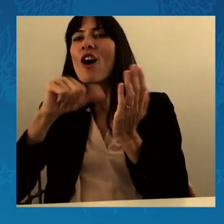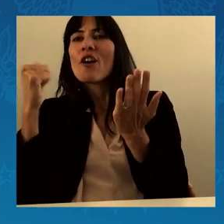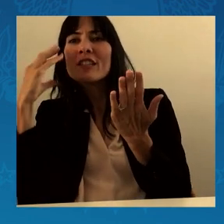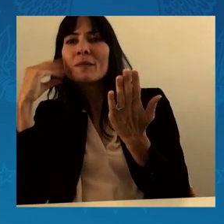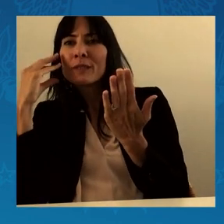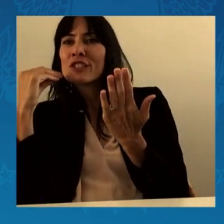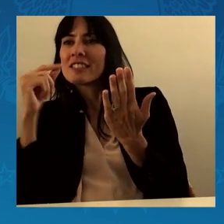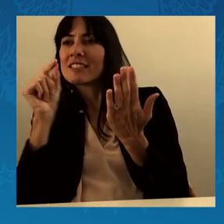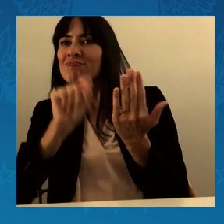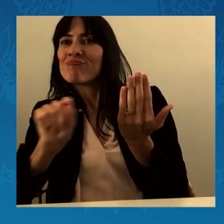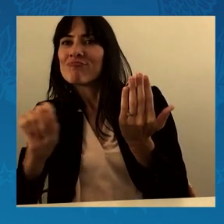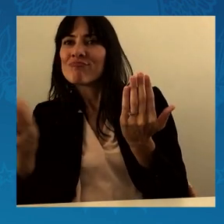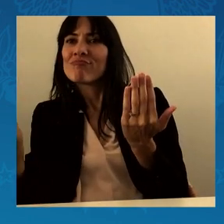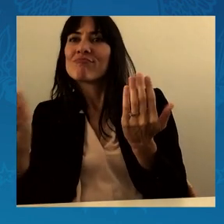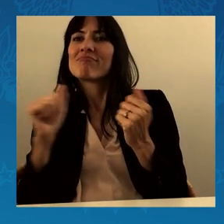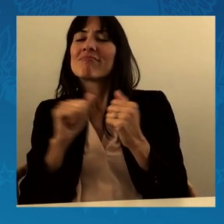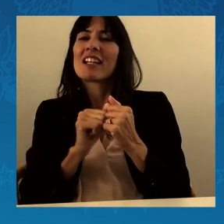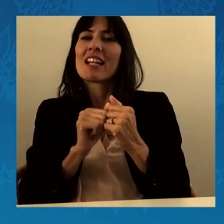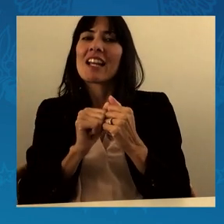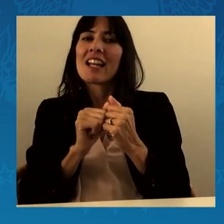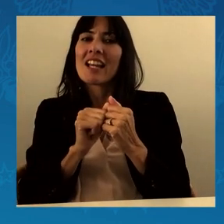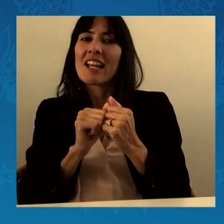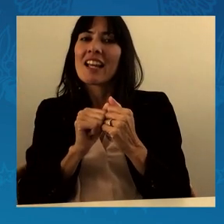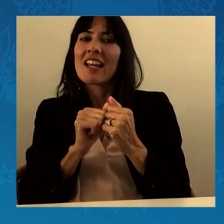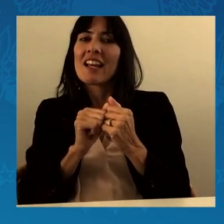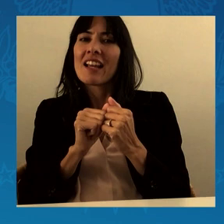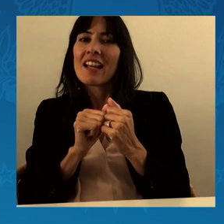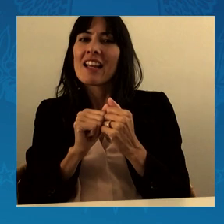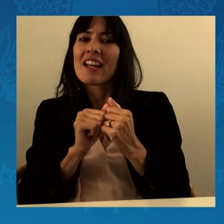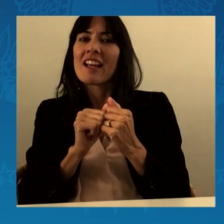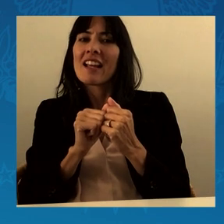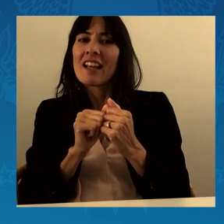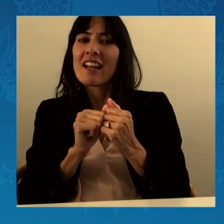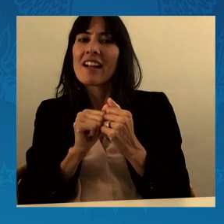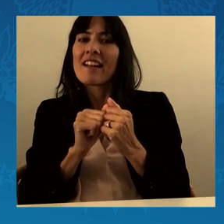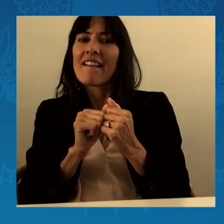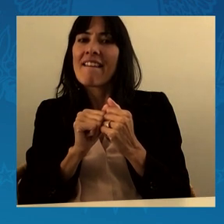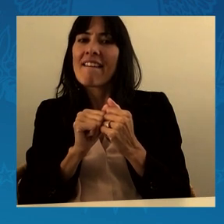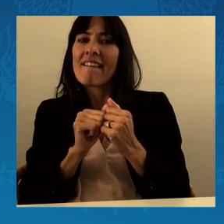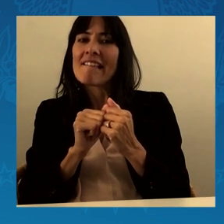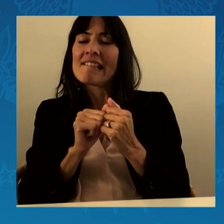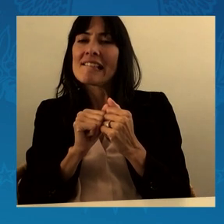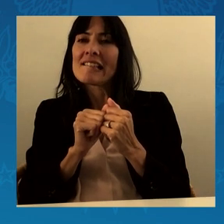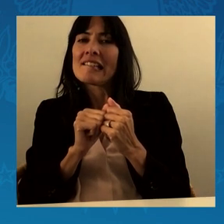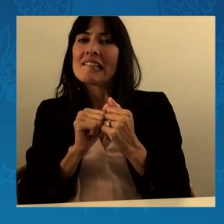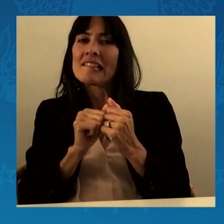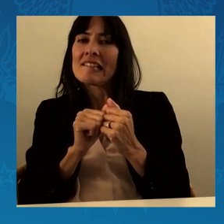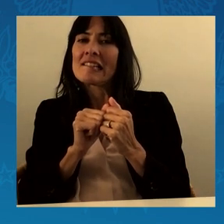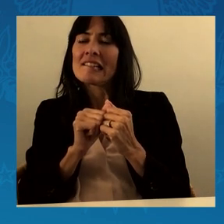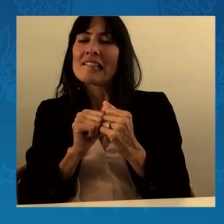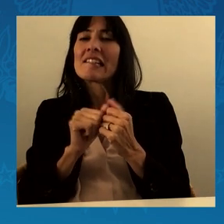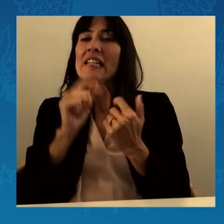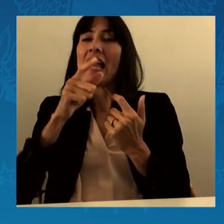and being in an environment like this, it will recognize what your passion is and then encourage and fan that flame,